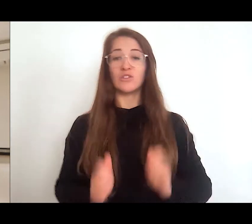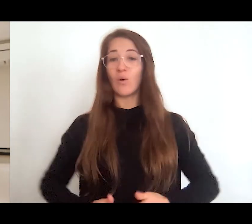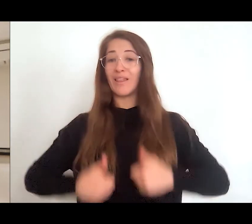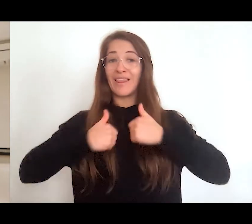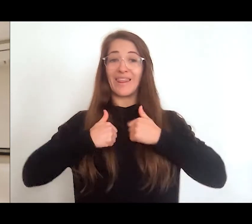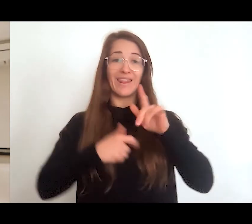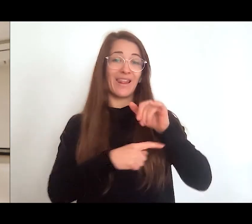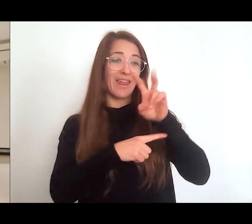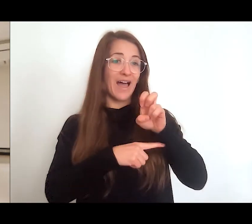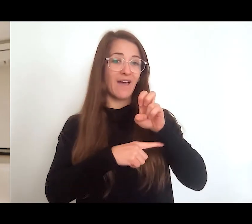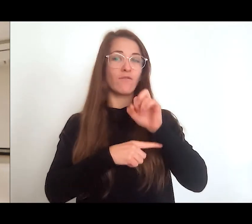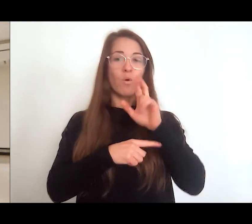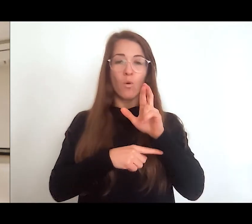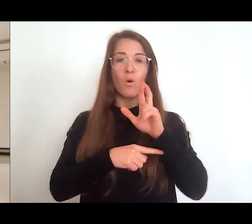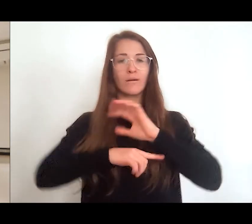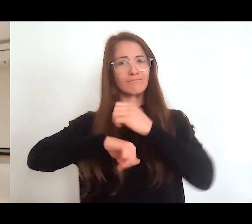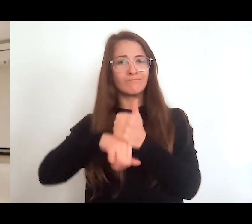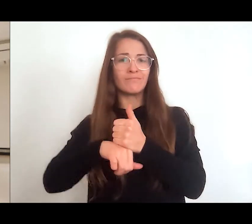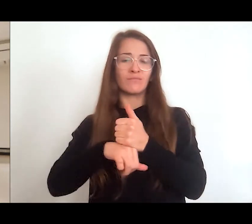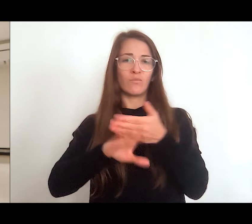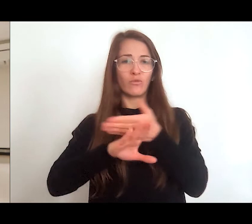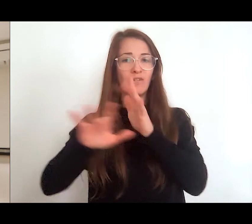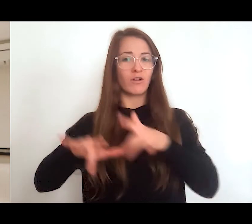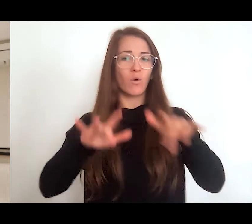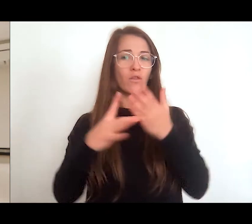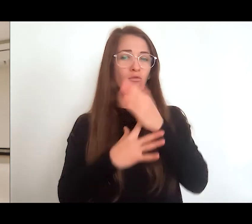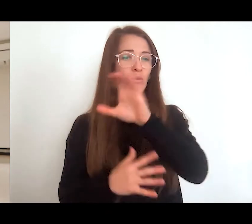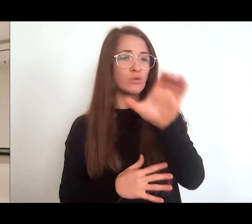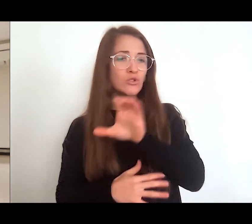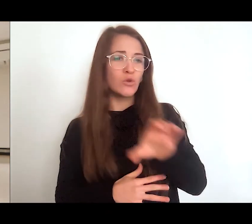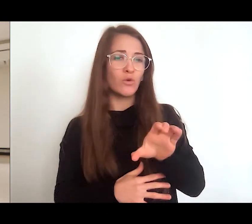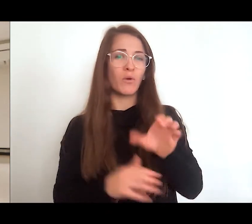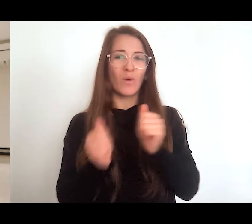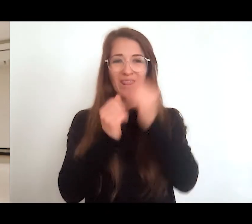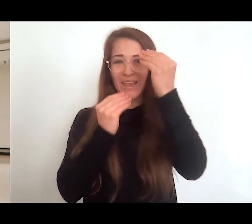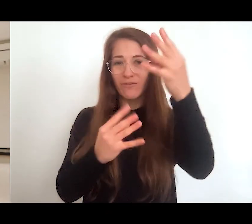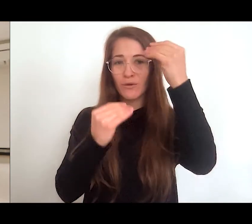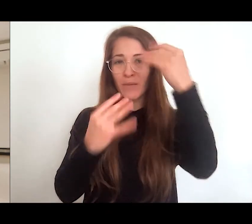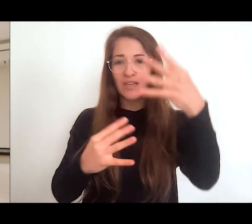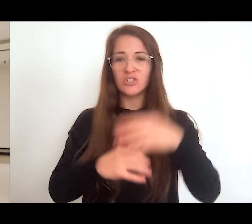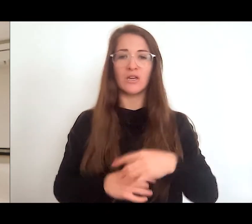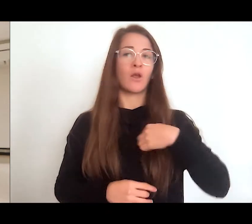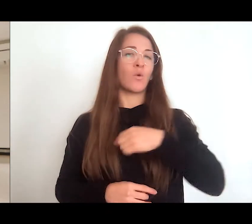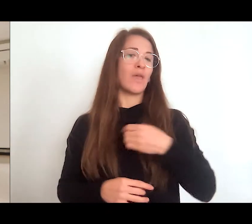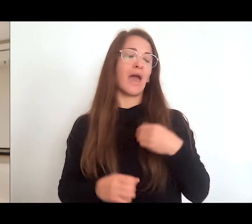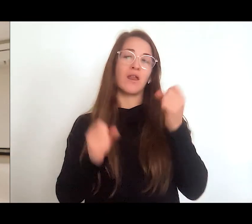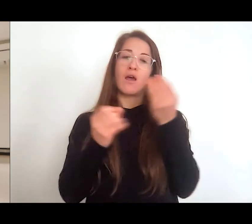PRERECORDED, SO LIVE ZOOM EVENTS OR PUTTING TOGETHER INFORMATION THROUGH ZOOM THAT WAS RECORDED